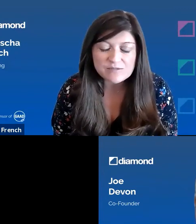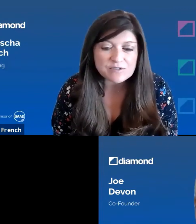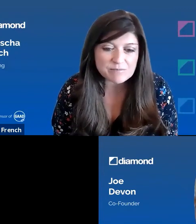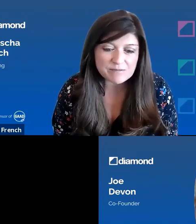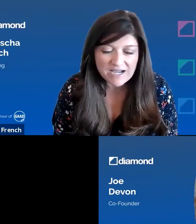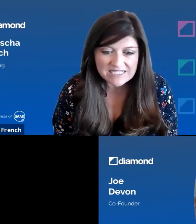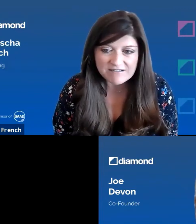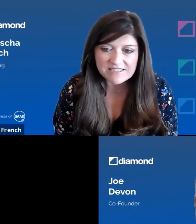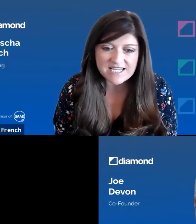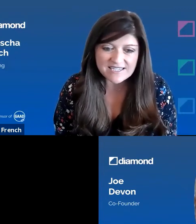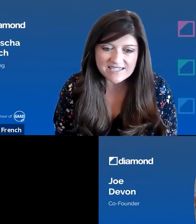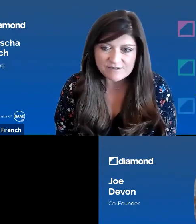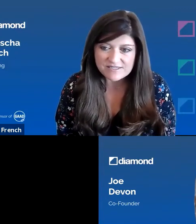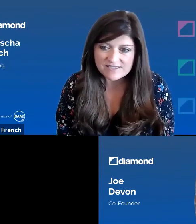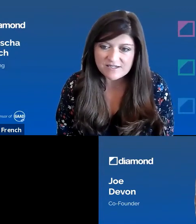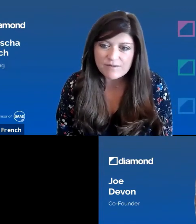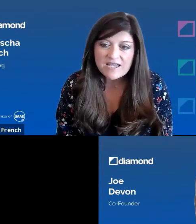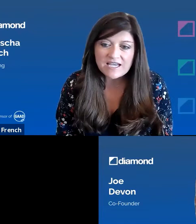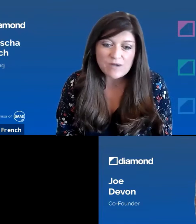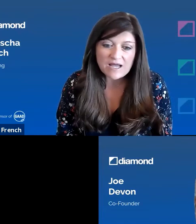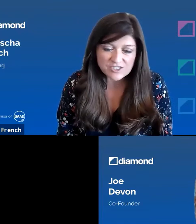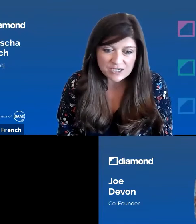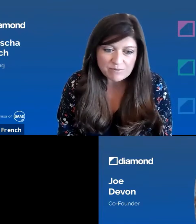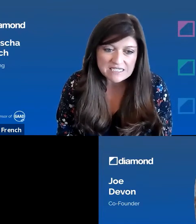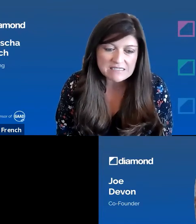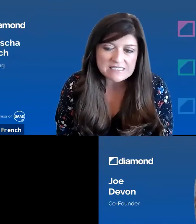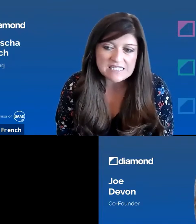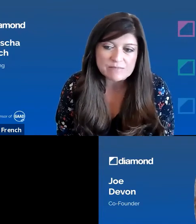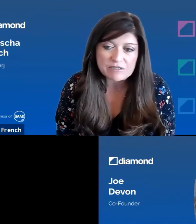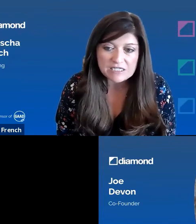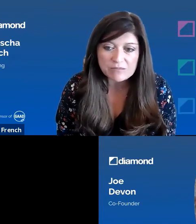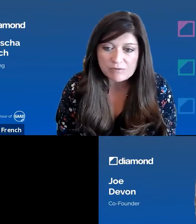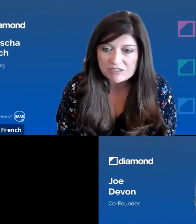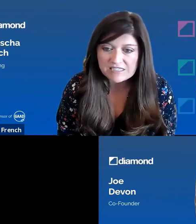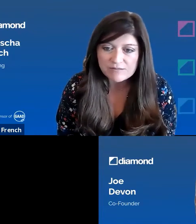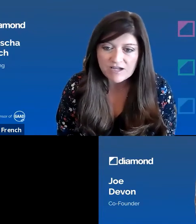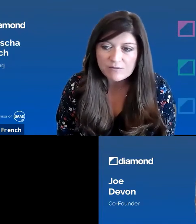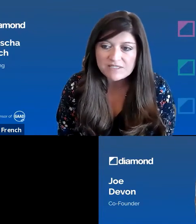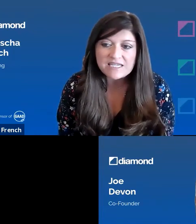really been pioneering the tech ecosystem, as well as championing accessibility communities, so not only.